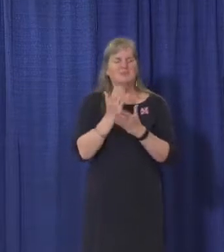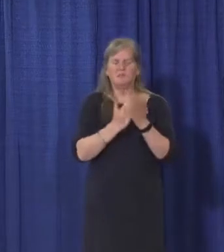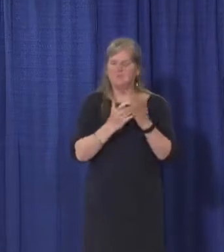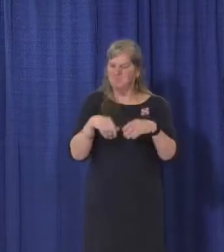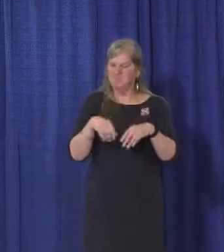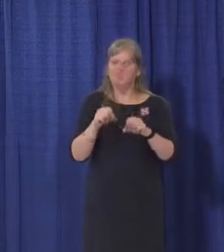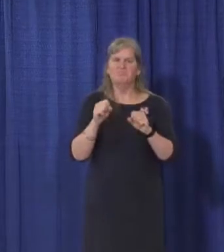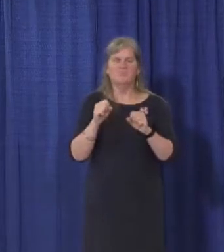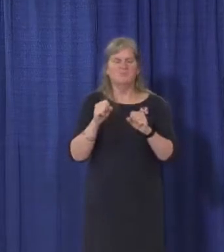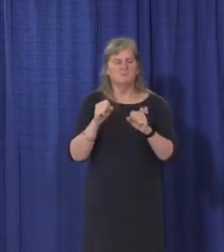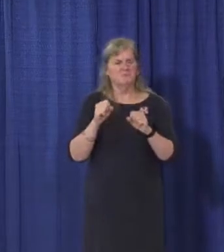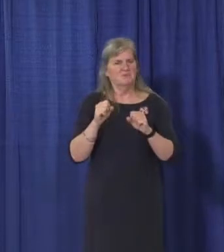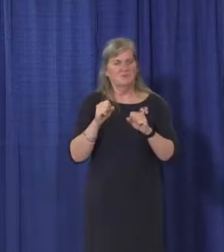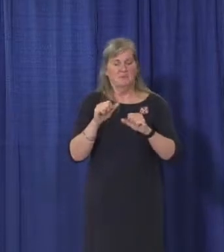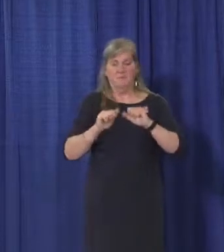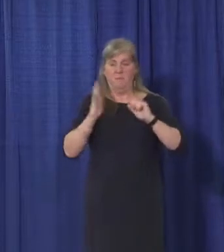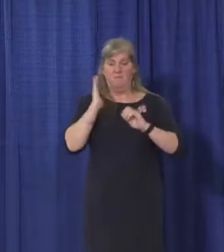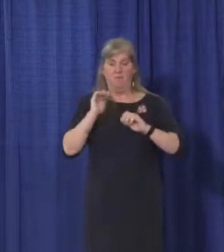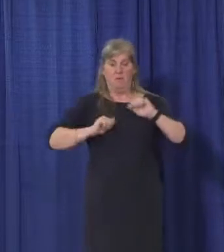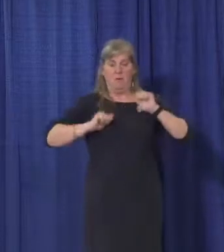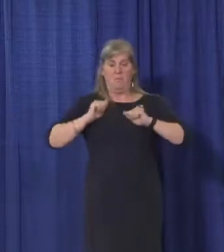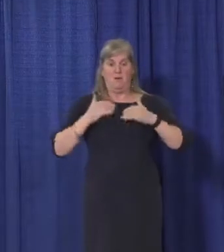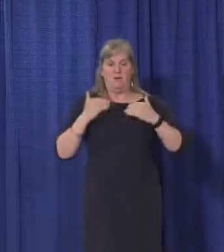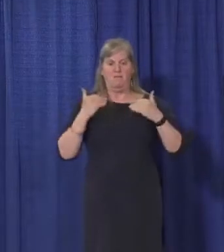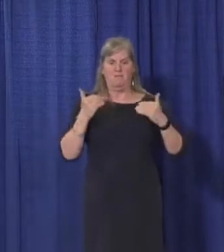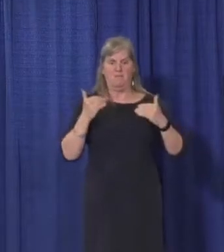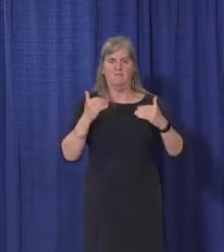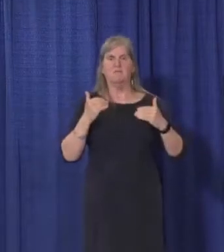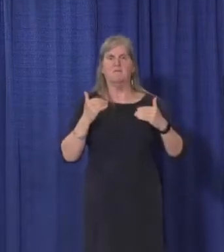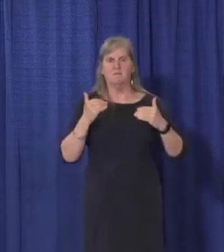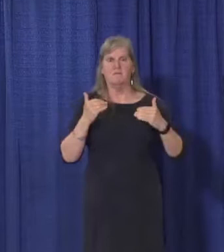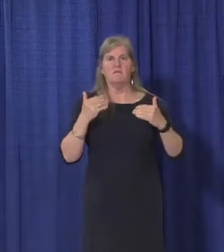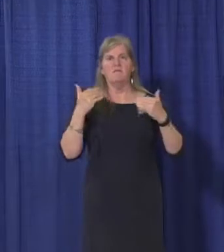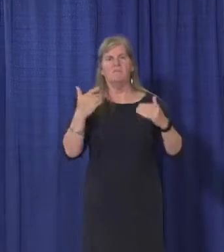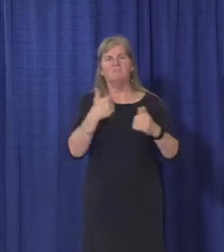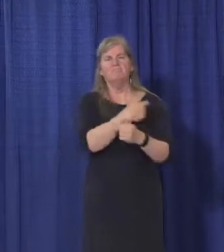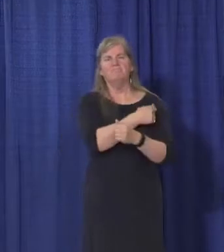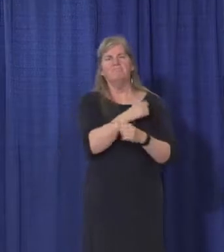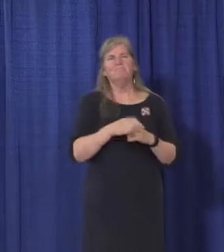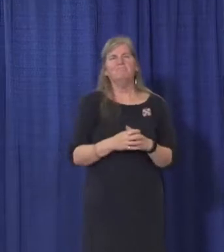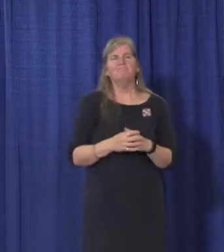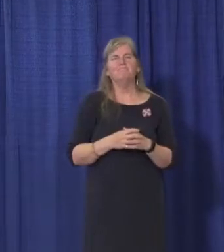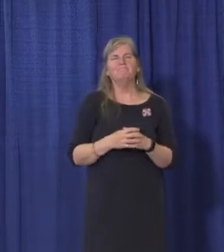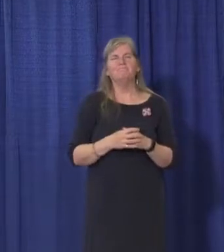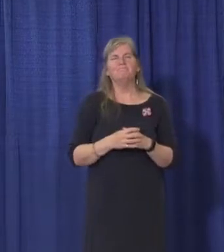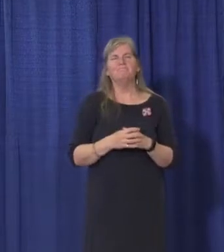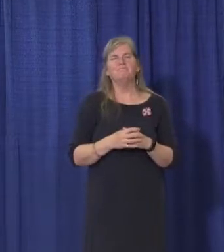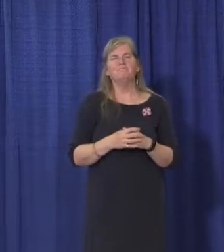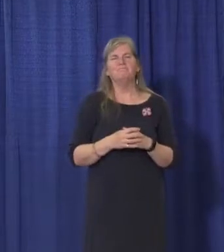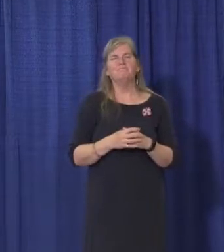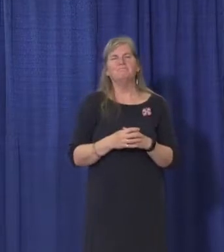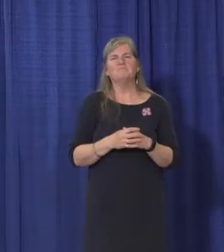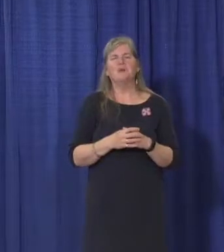those who were perhaps holding back. The other part is there are some